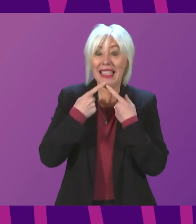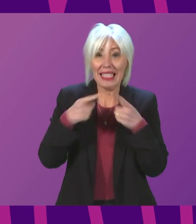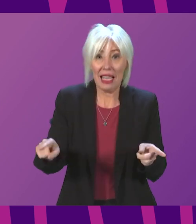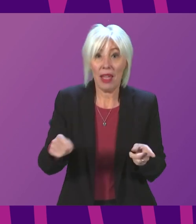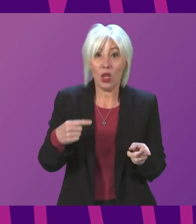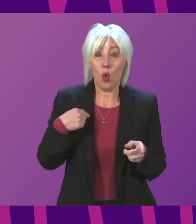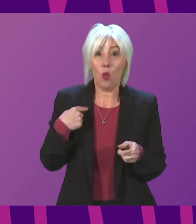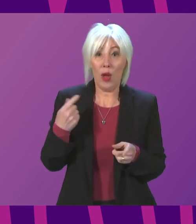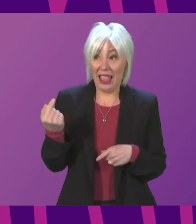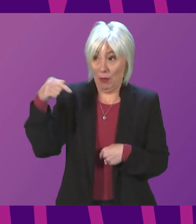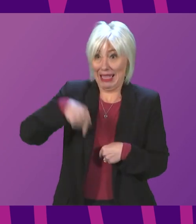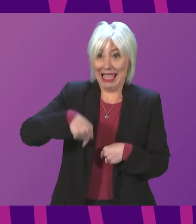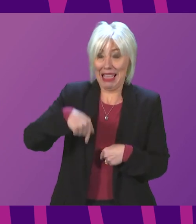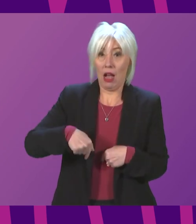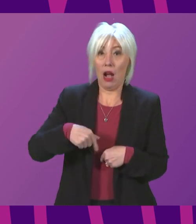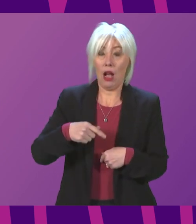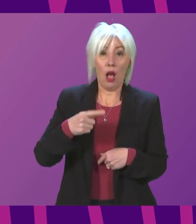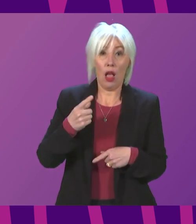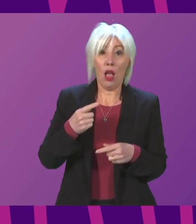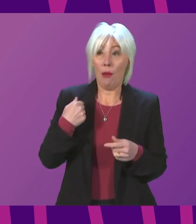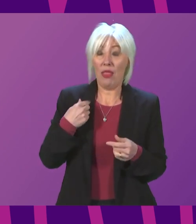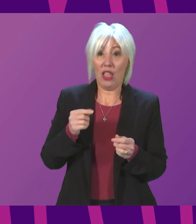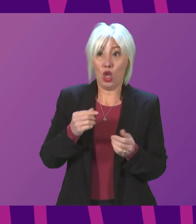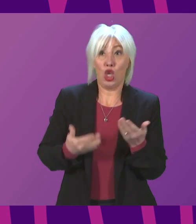I have been speaking, by data that are a week more up to date. There will always be a lag